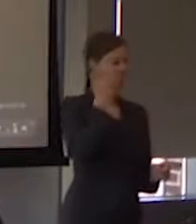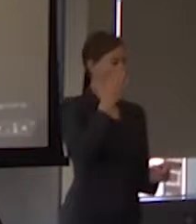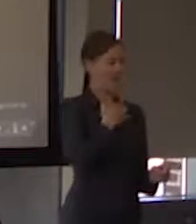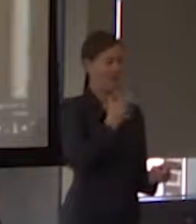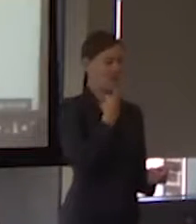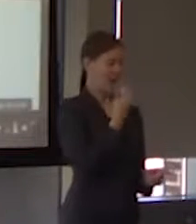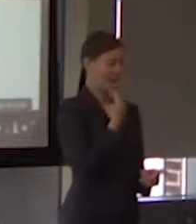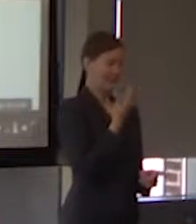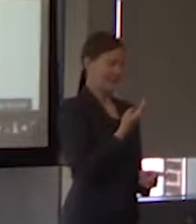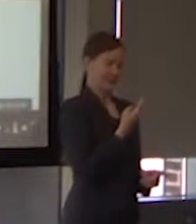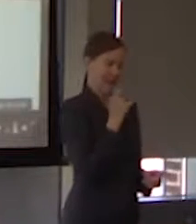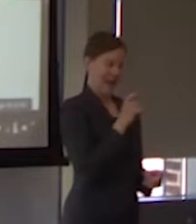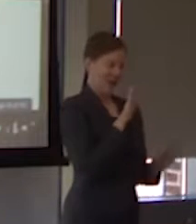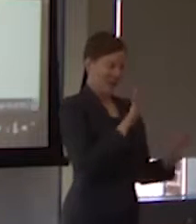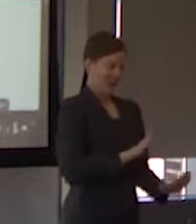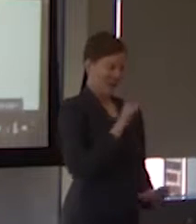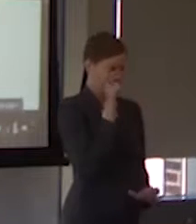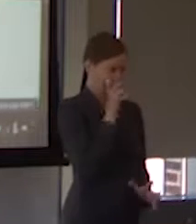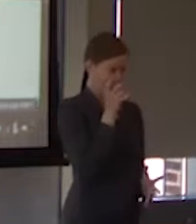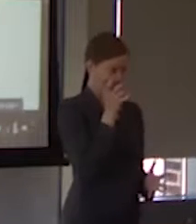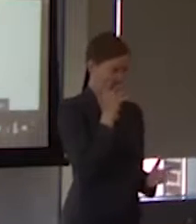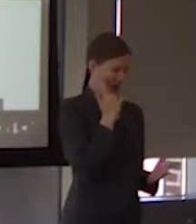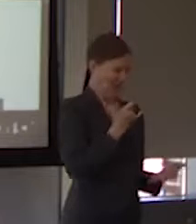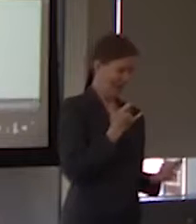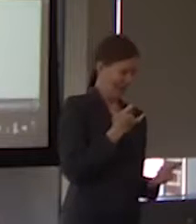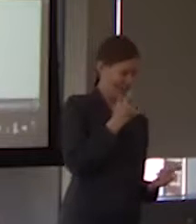the greatest to listen to right now. Uh,